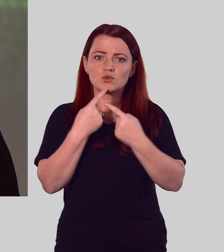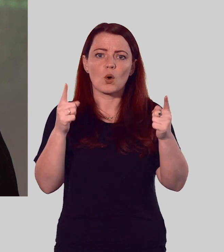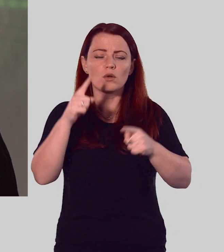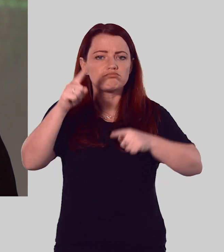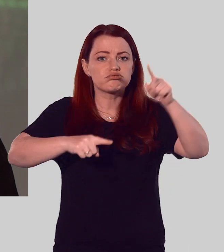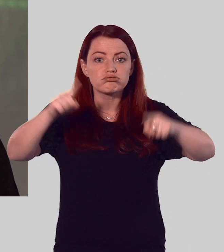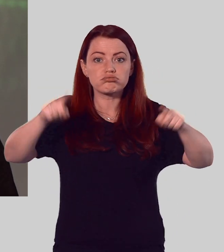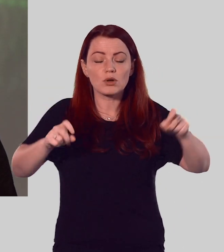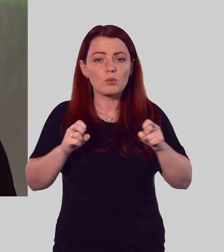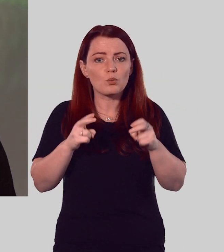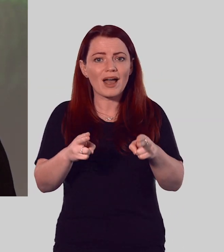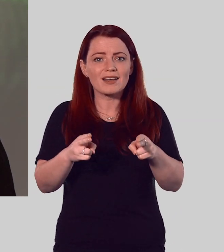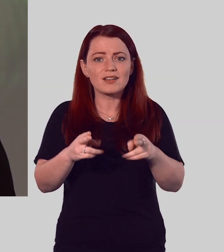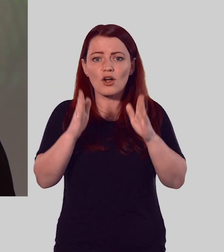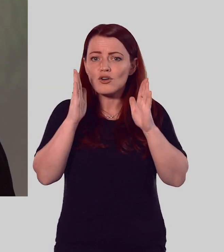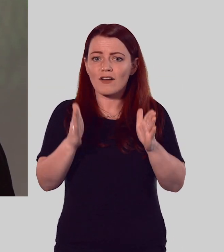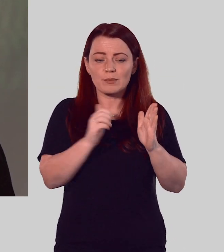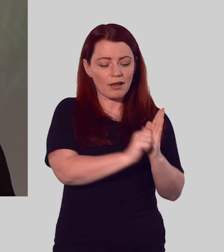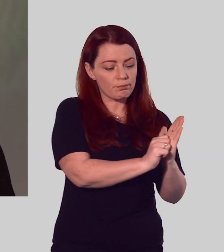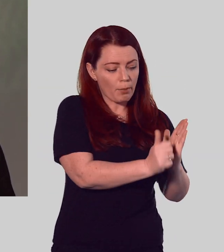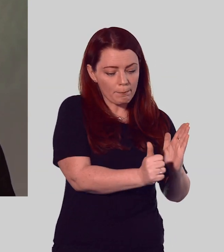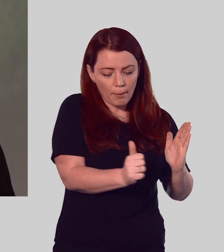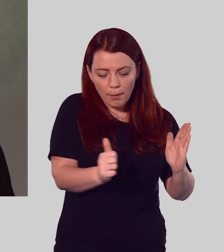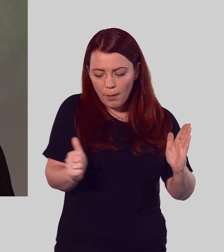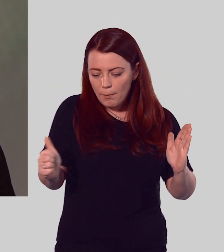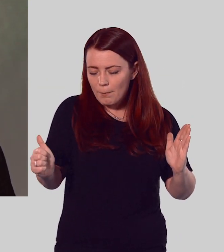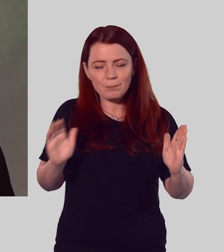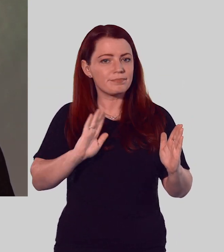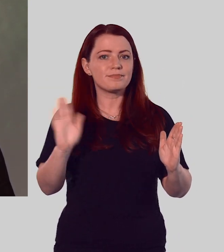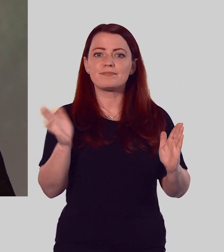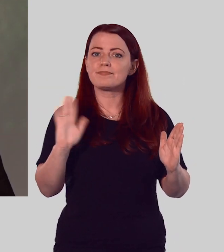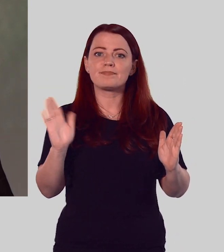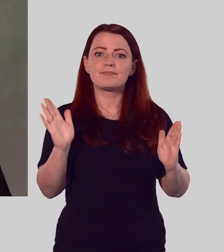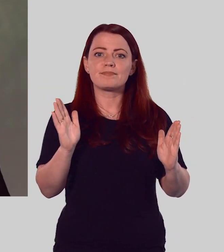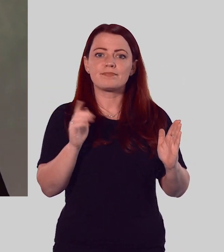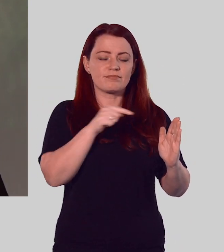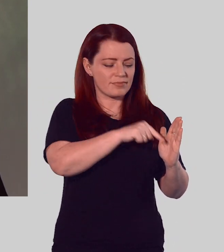it didn't have to be linear and as each part of the story could adapt to that